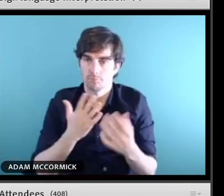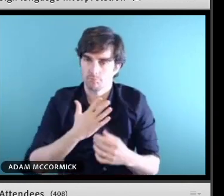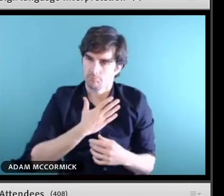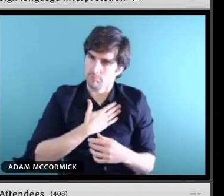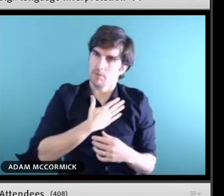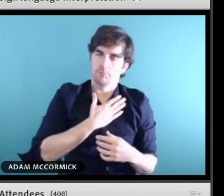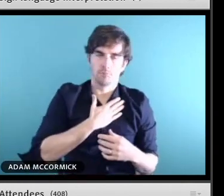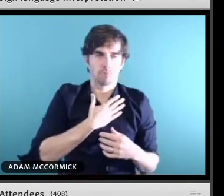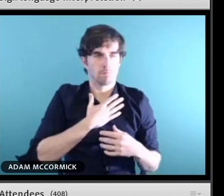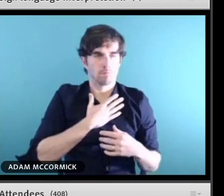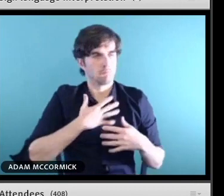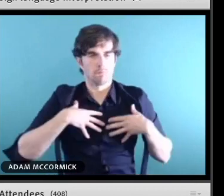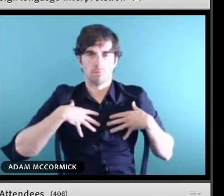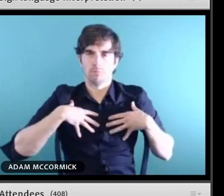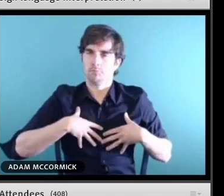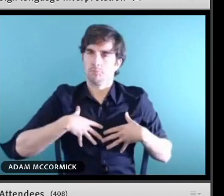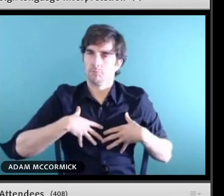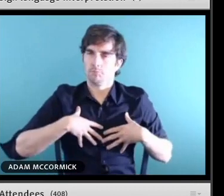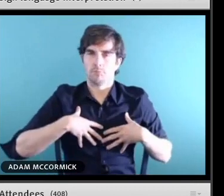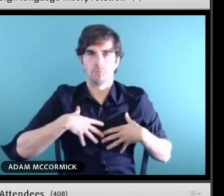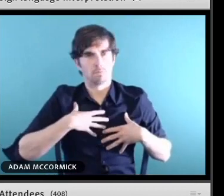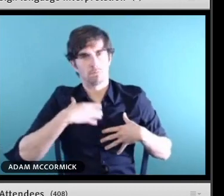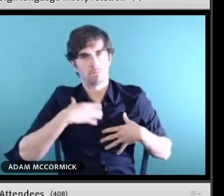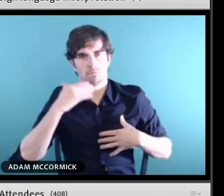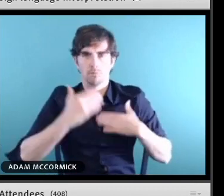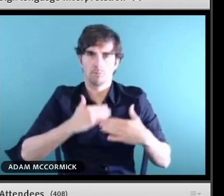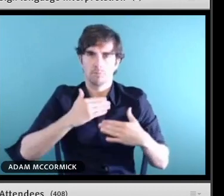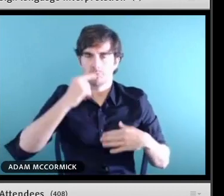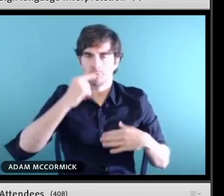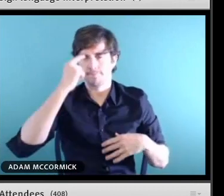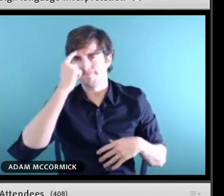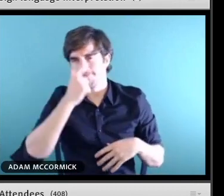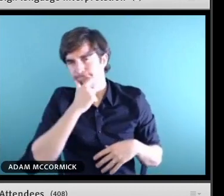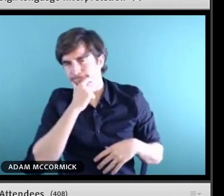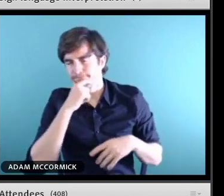we are glad to announce this. A video showing illation of each page and all new narration